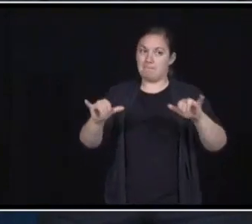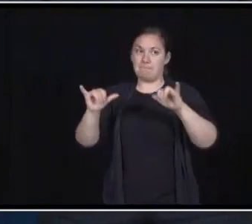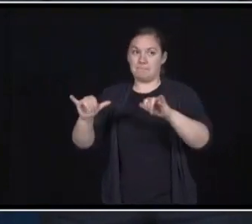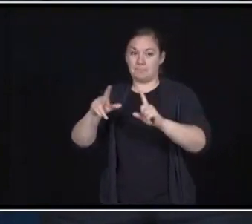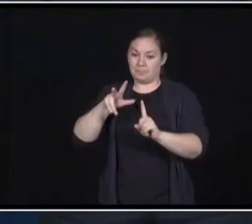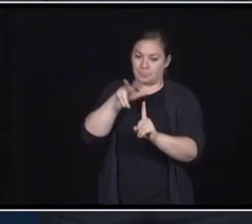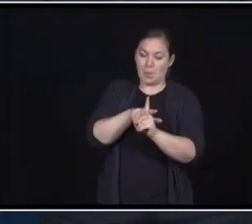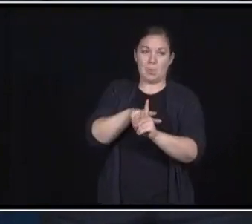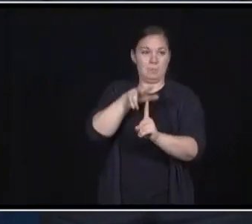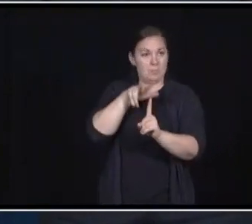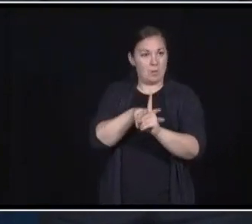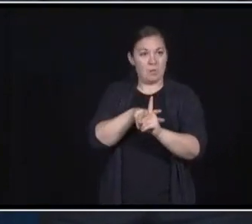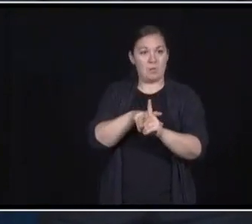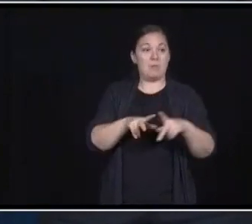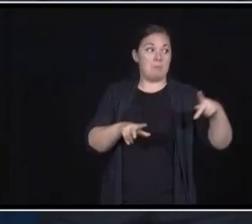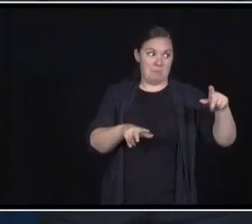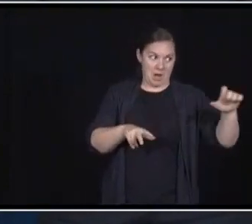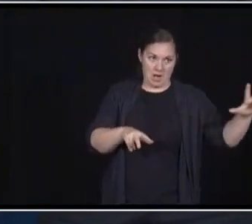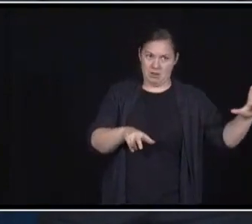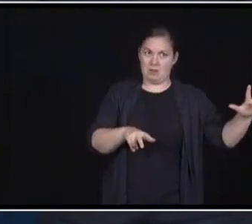Peel and Toronto, sorry.